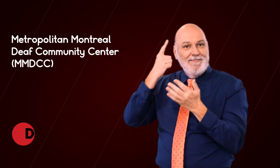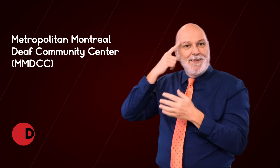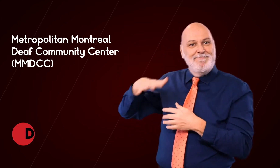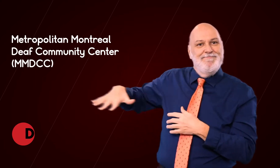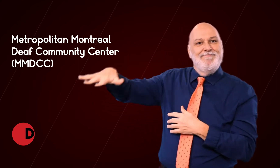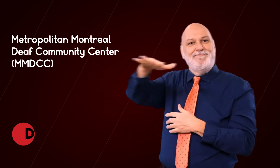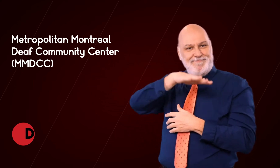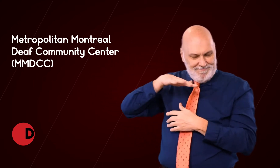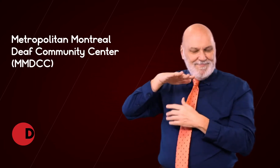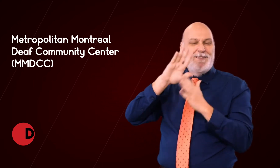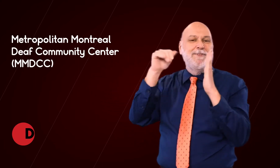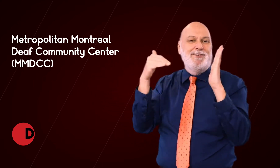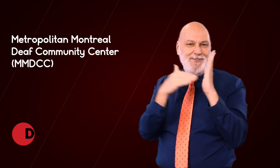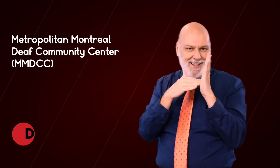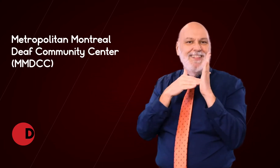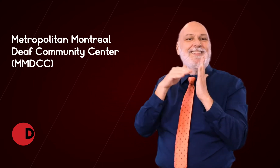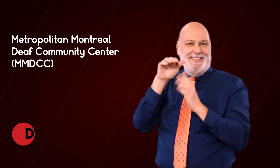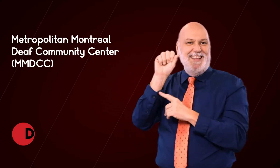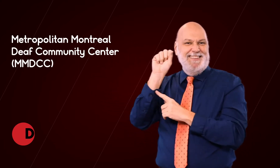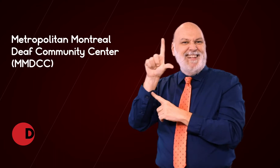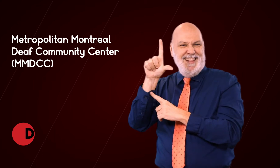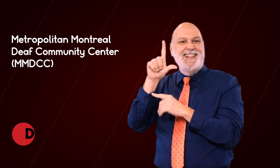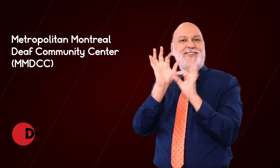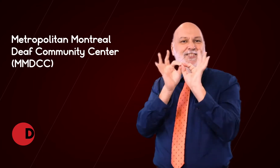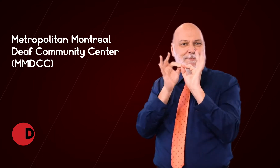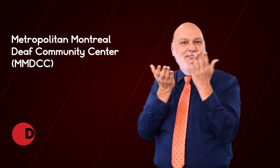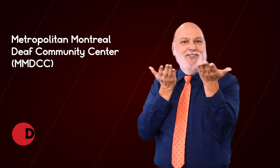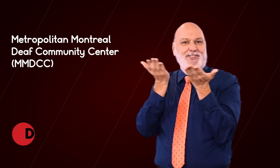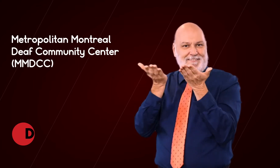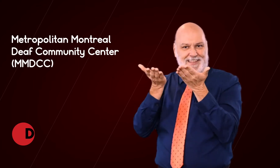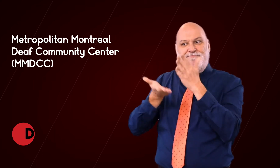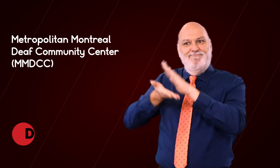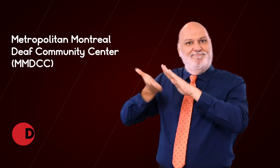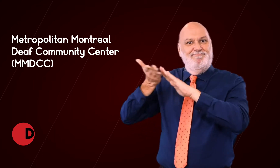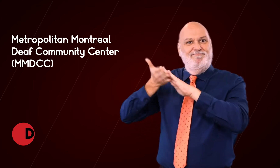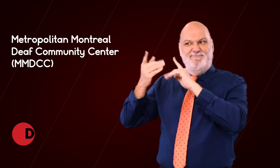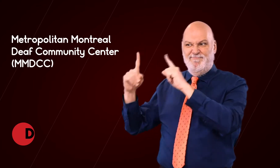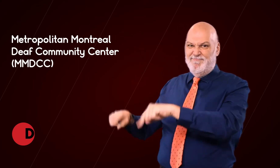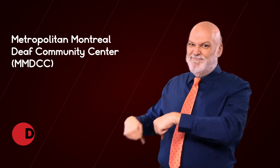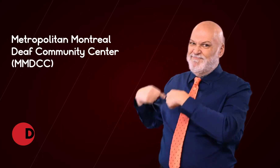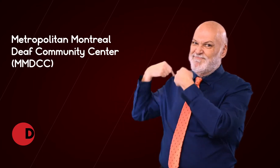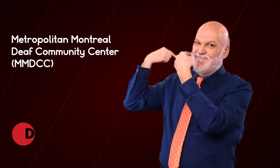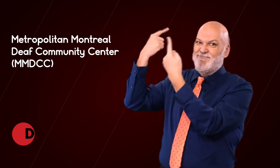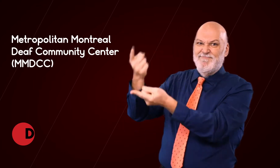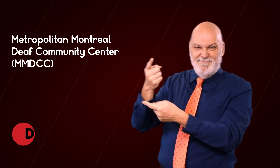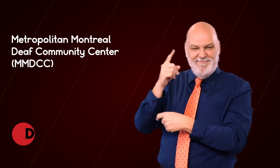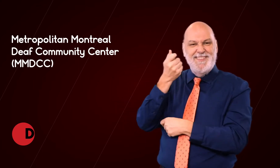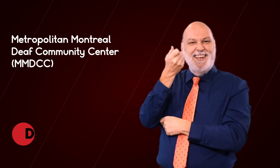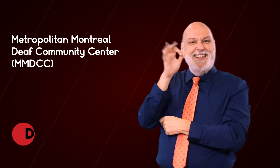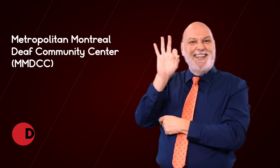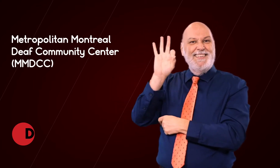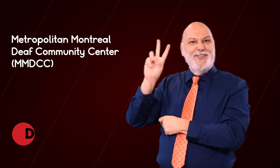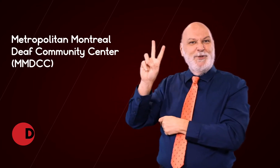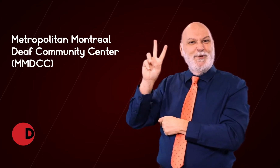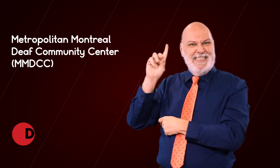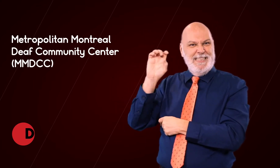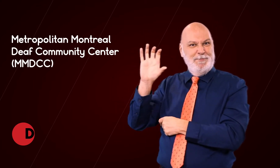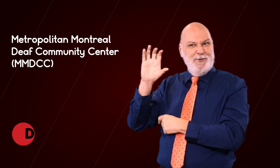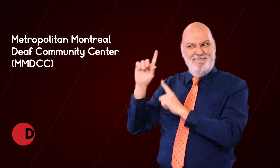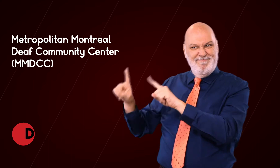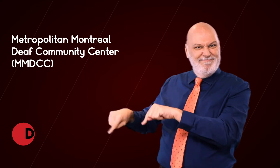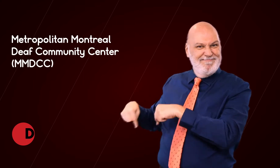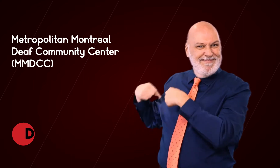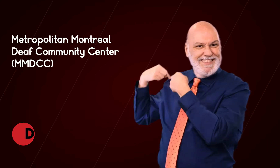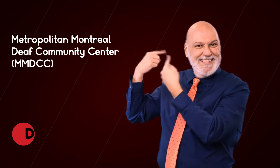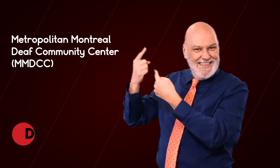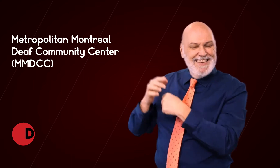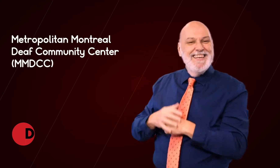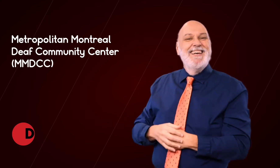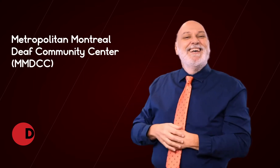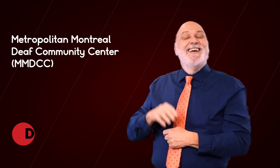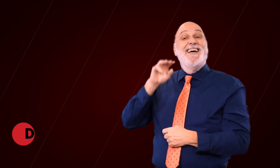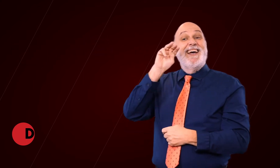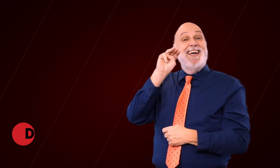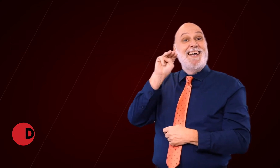ASLIS Greater Montreal ASL Interpreting Service since December 1992.